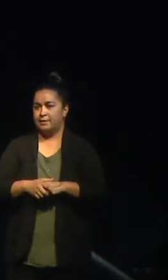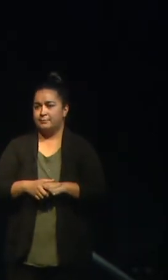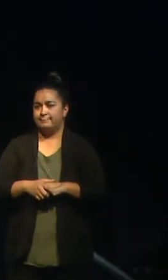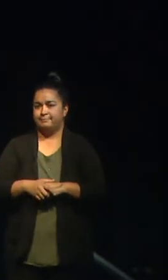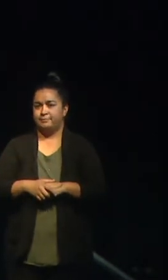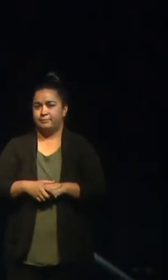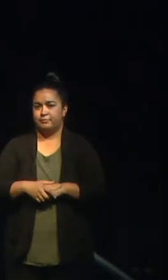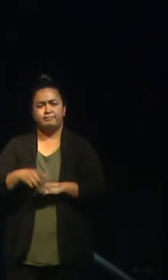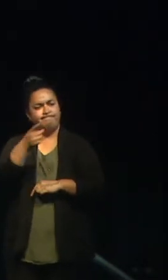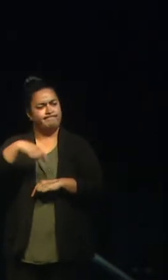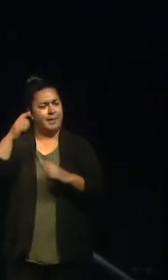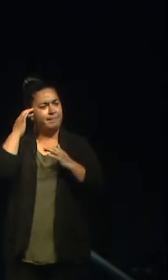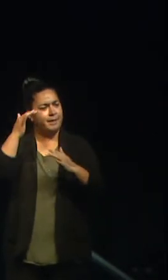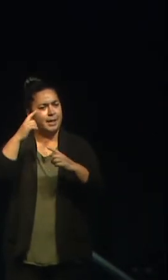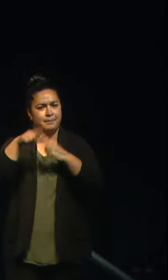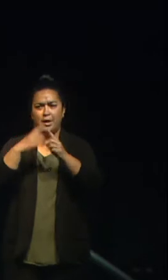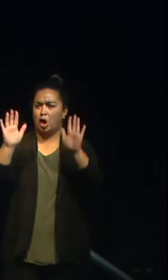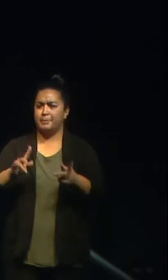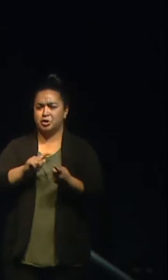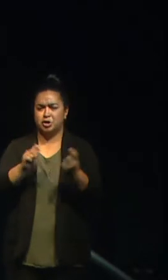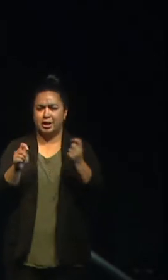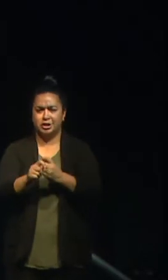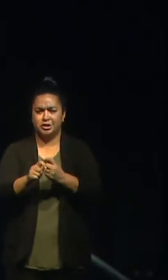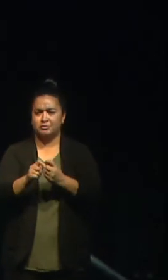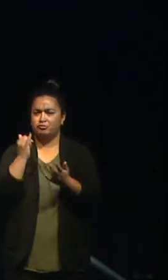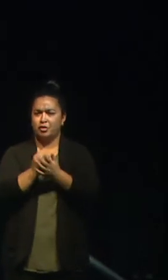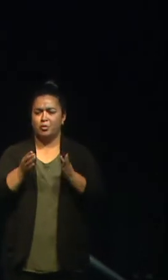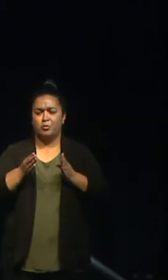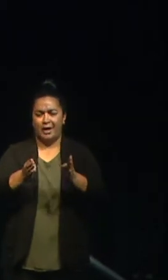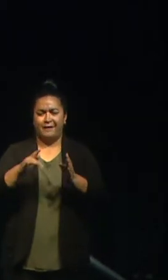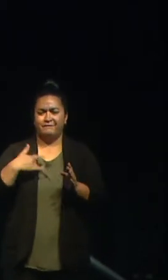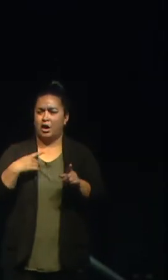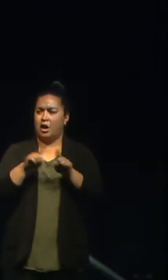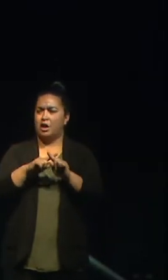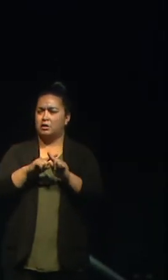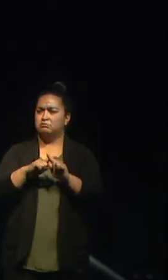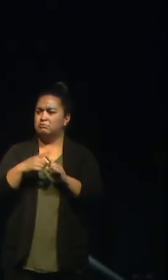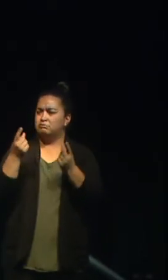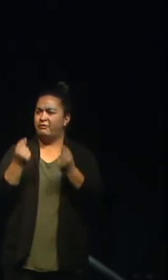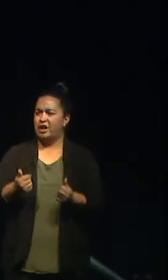that we've been thinking about it purely as a sunk cost. And the first question that I